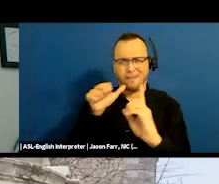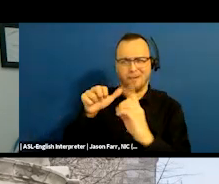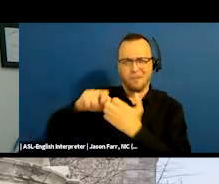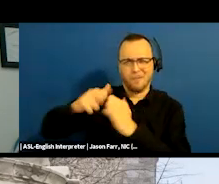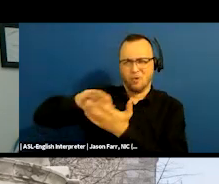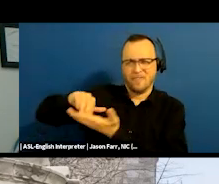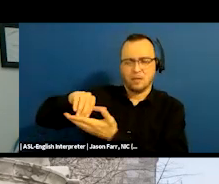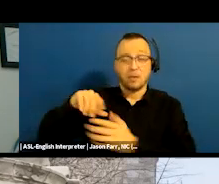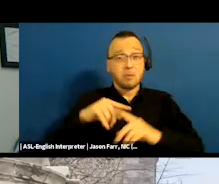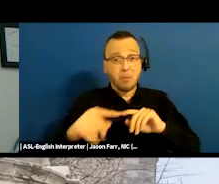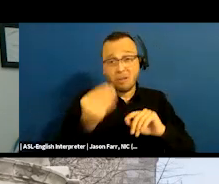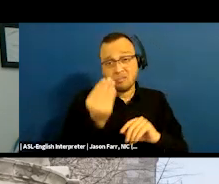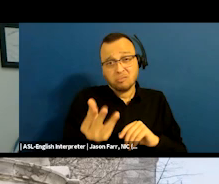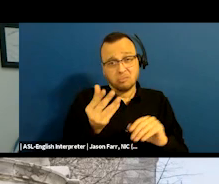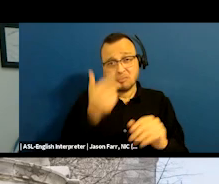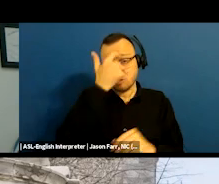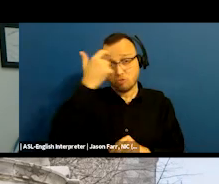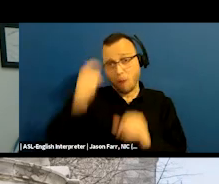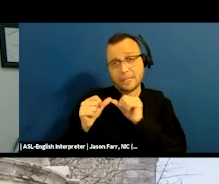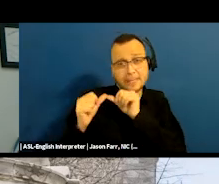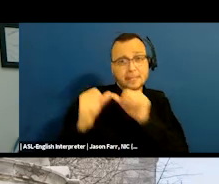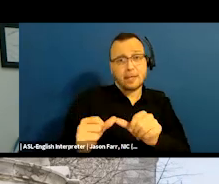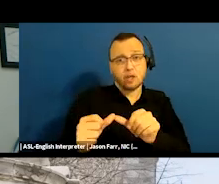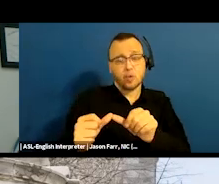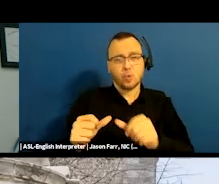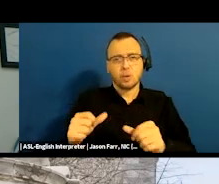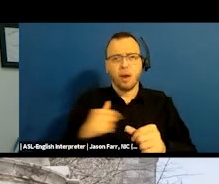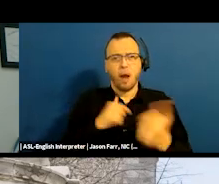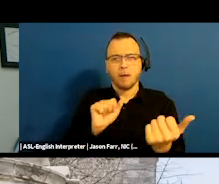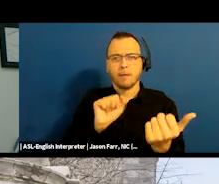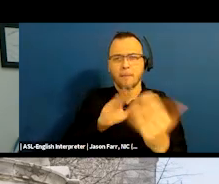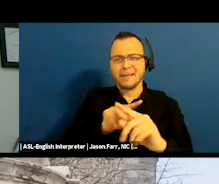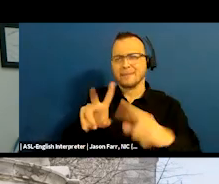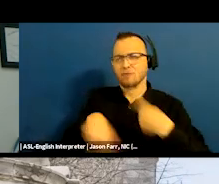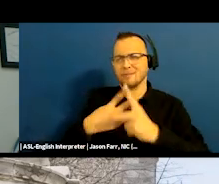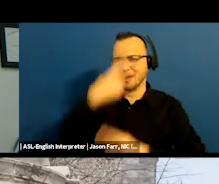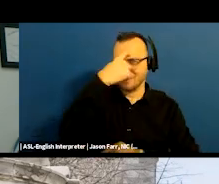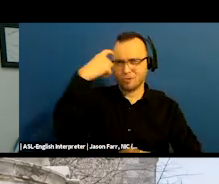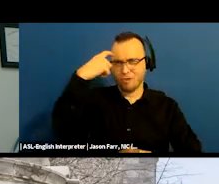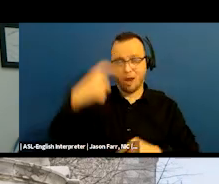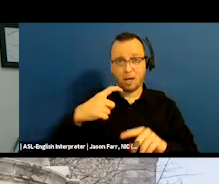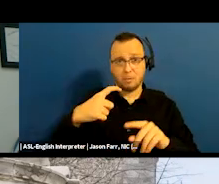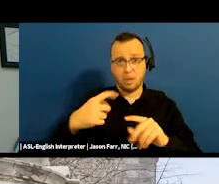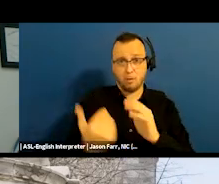in a different setting and I received... I went to a top notch school